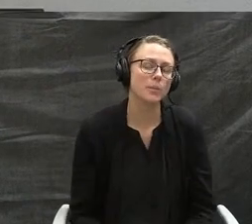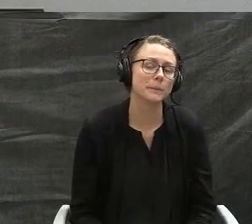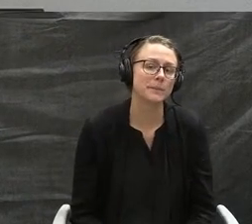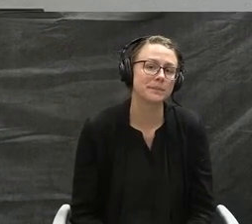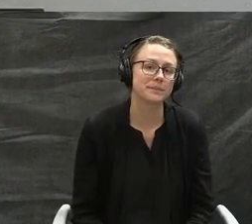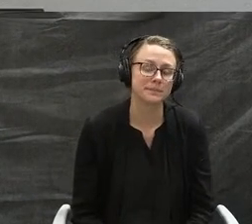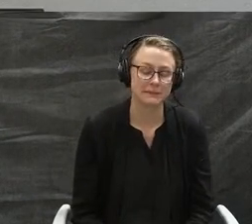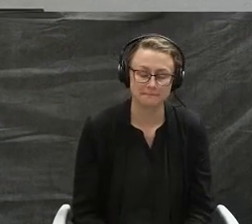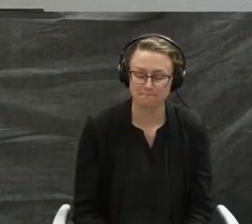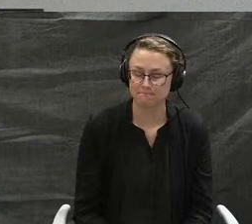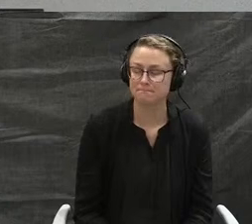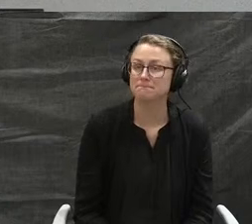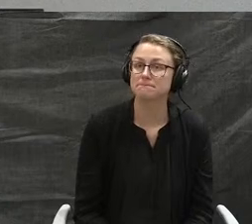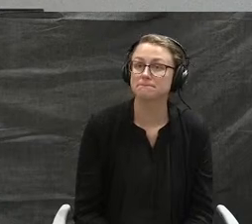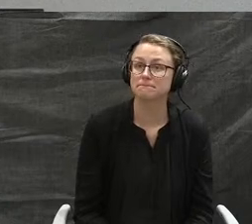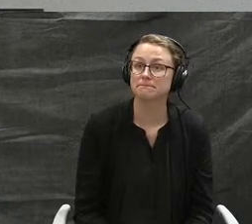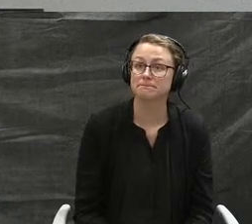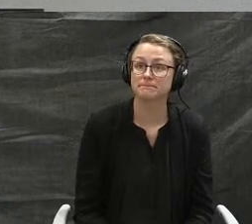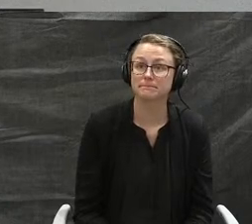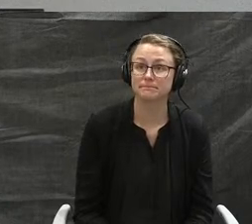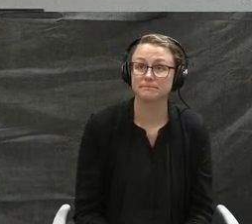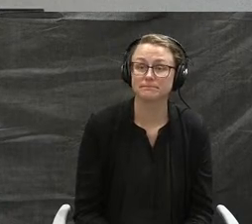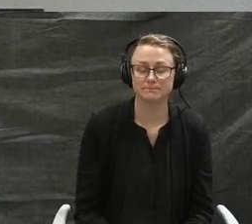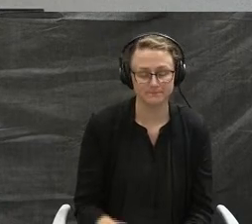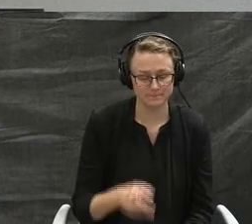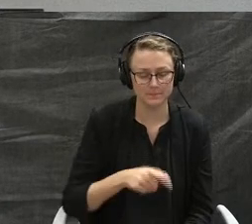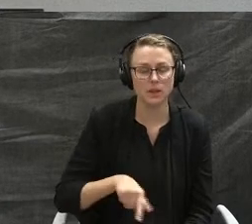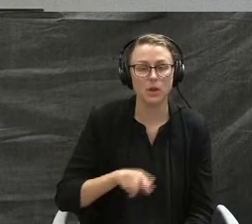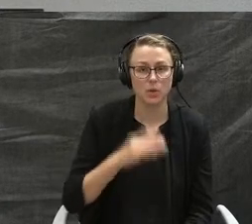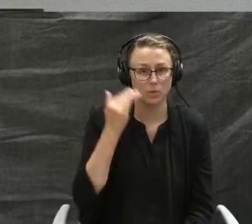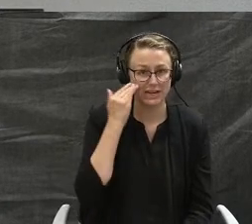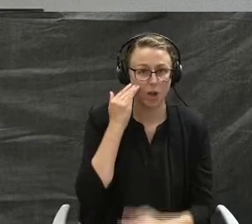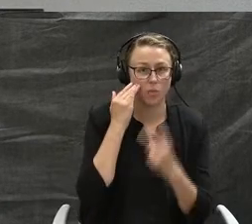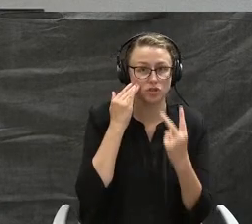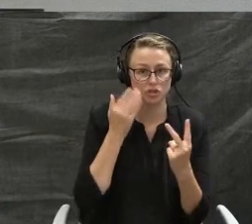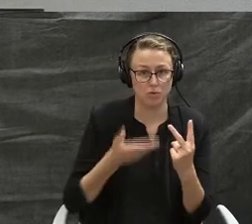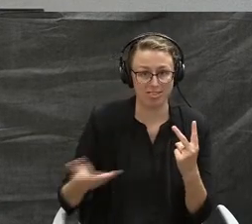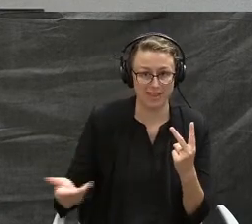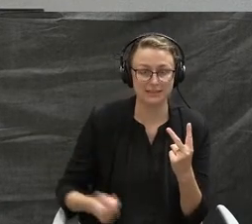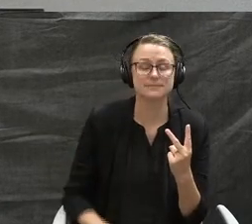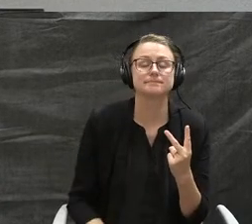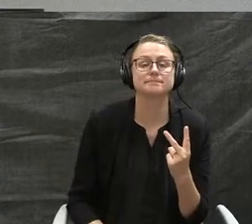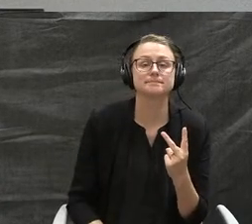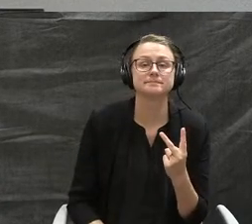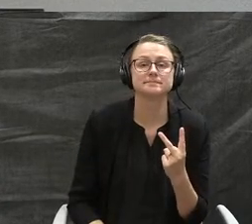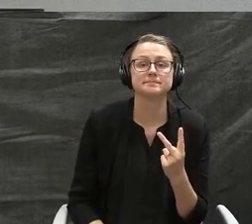We we know two things. One is that the.